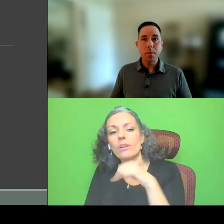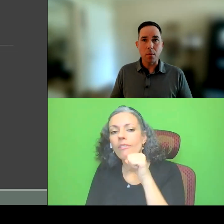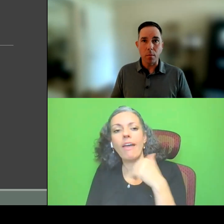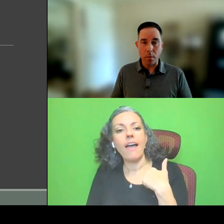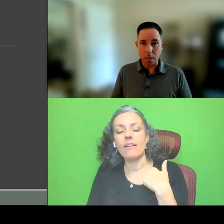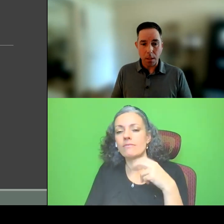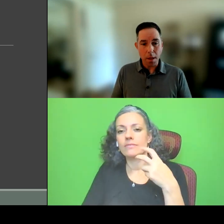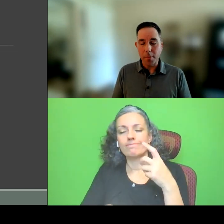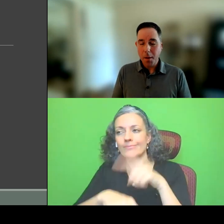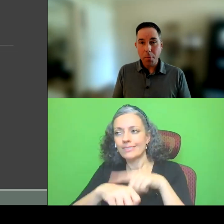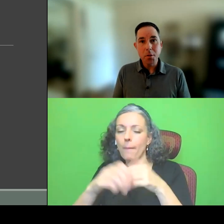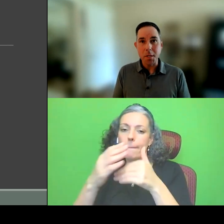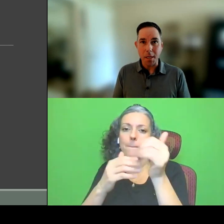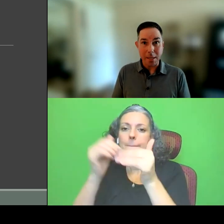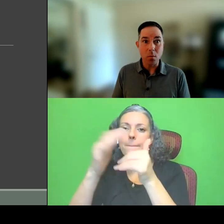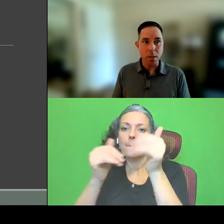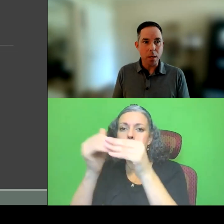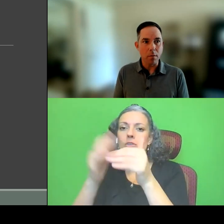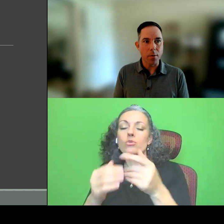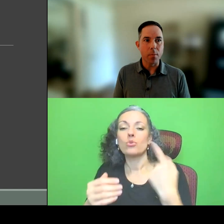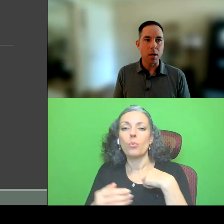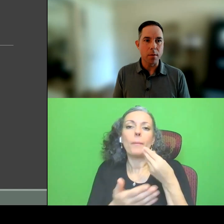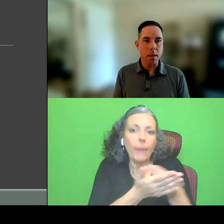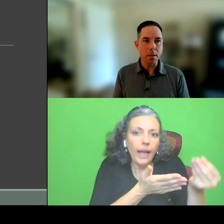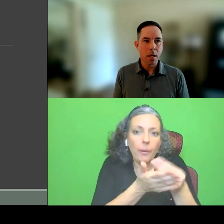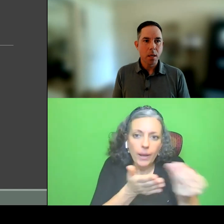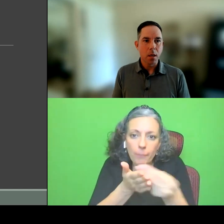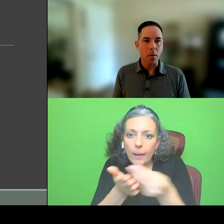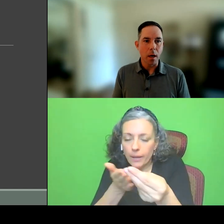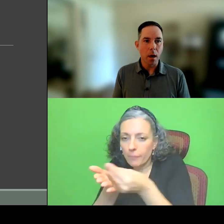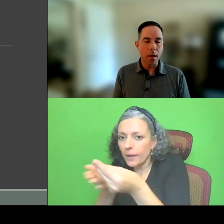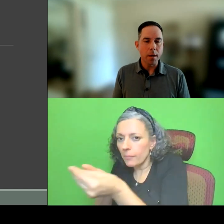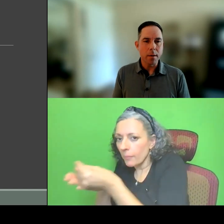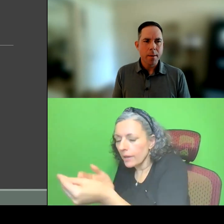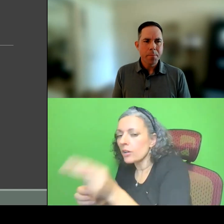So there was a lot of purchasing and using of third-party things going on.